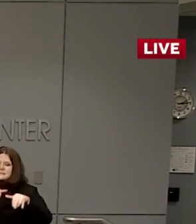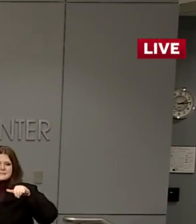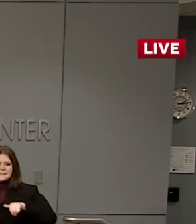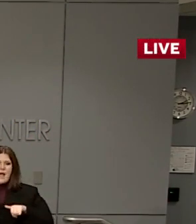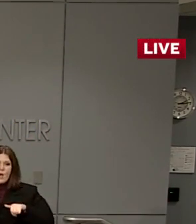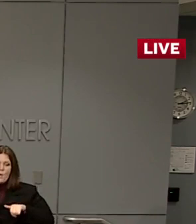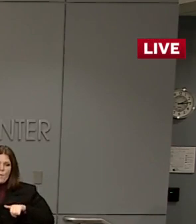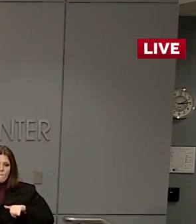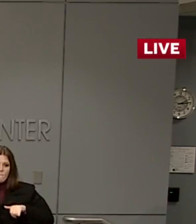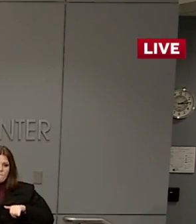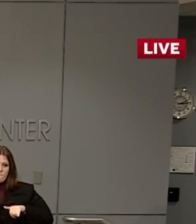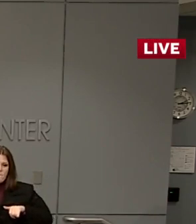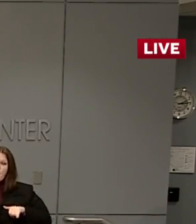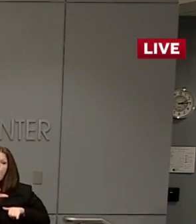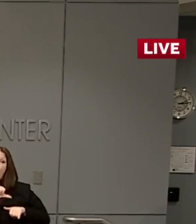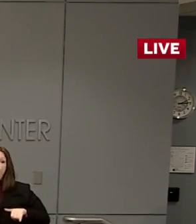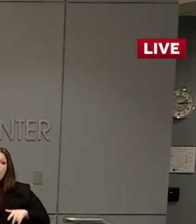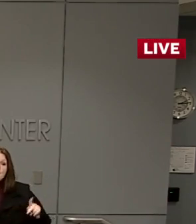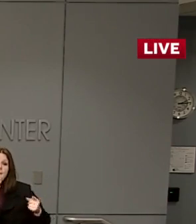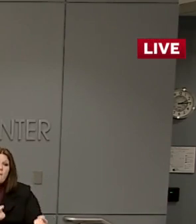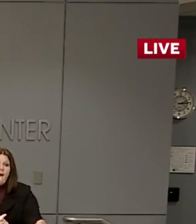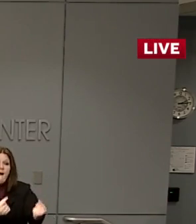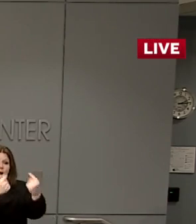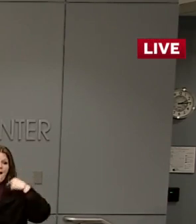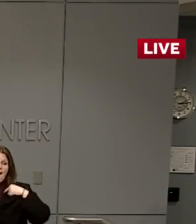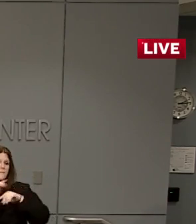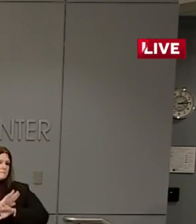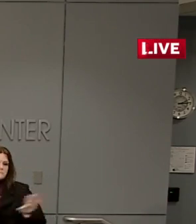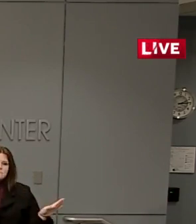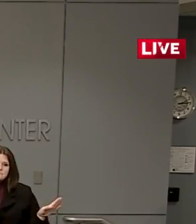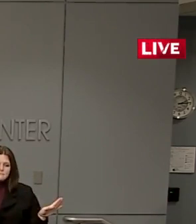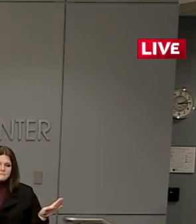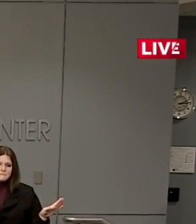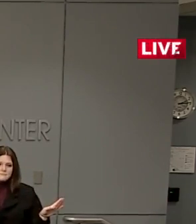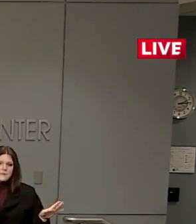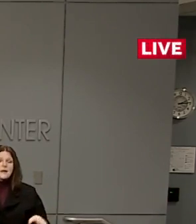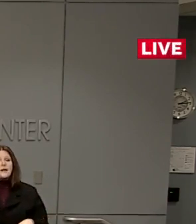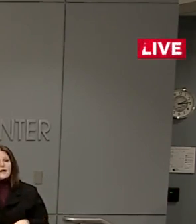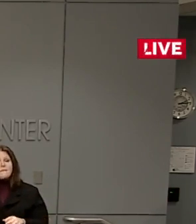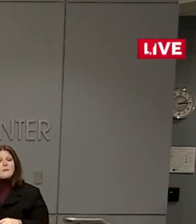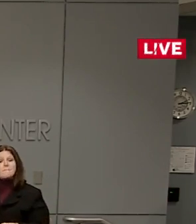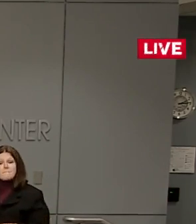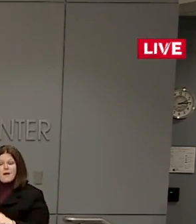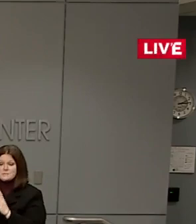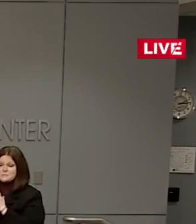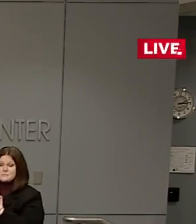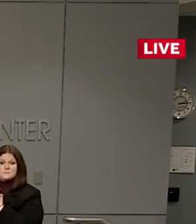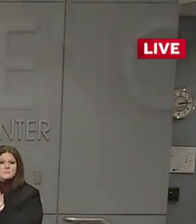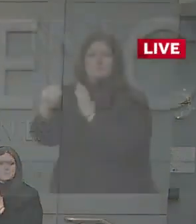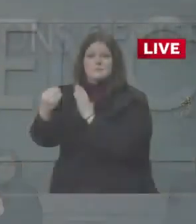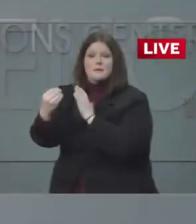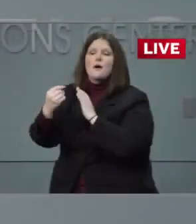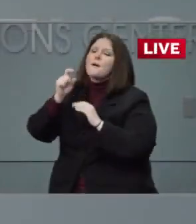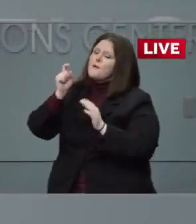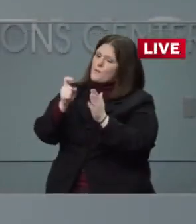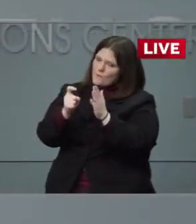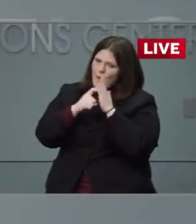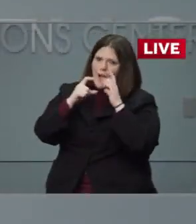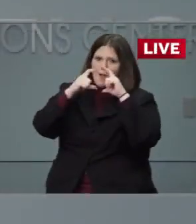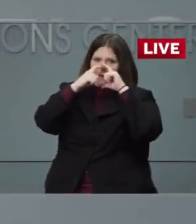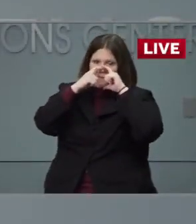DO NOT GO TO ANOTHER PERSON'S HOME INDOORS AND DO NOT HAVE OTHERS OVER TO YOUR HOME INDOORS.